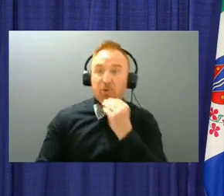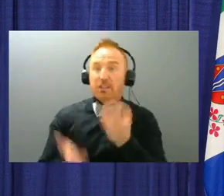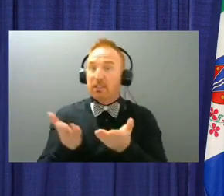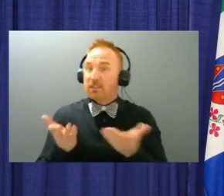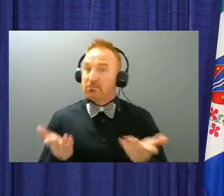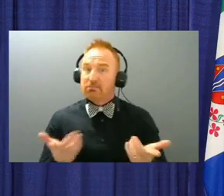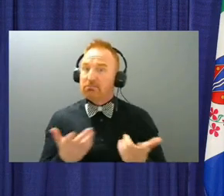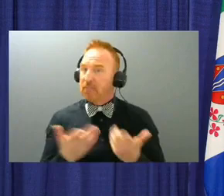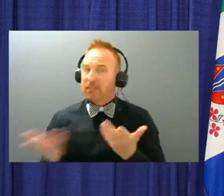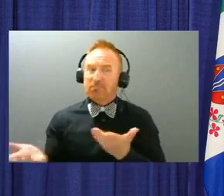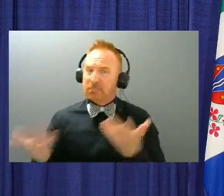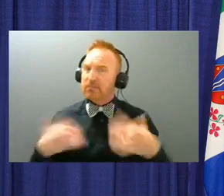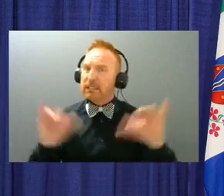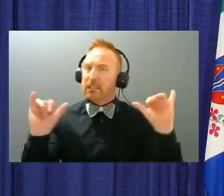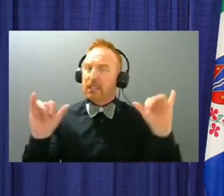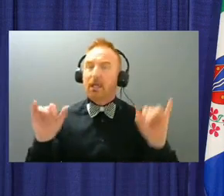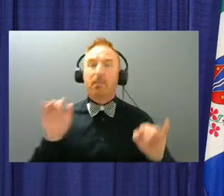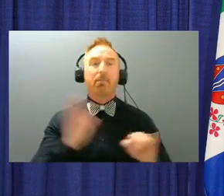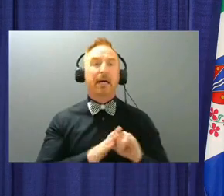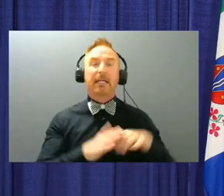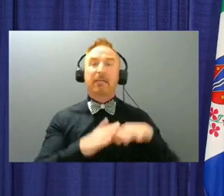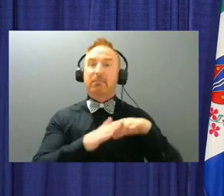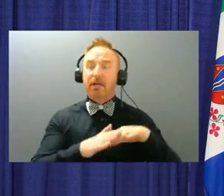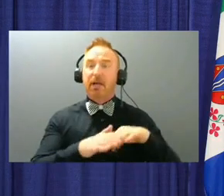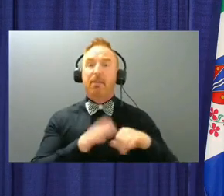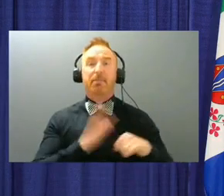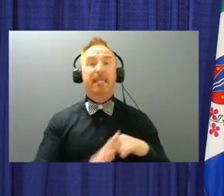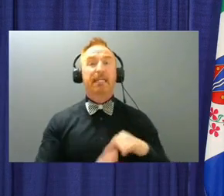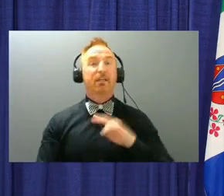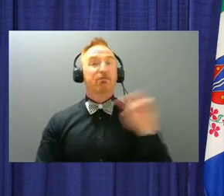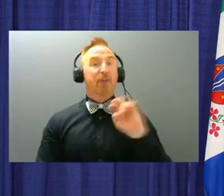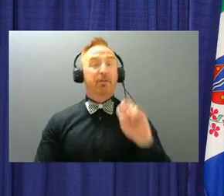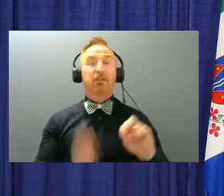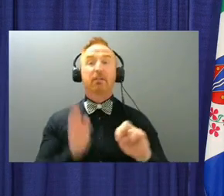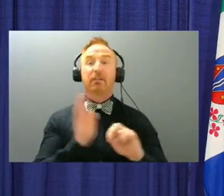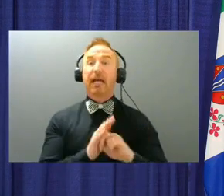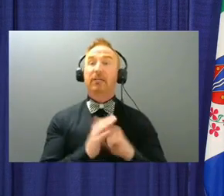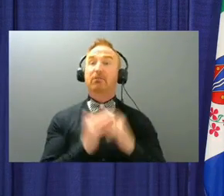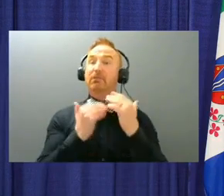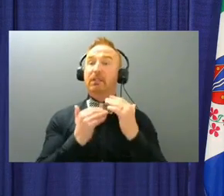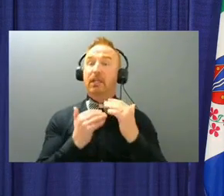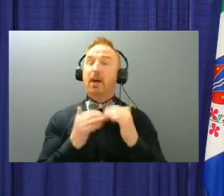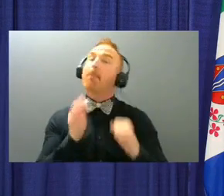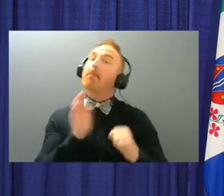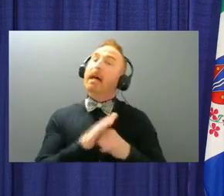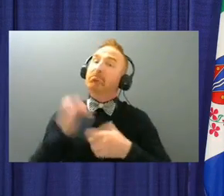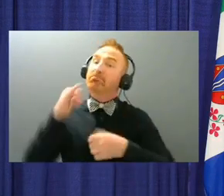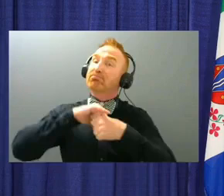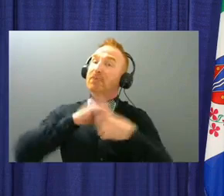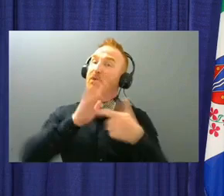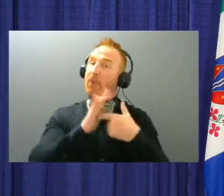But since the entry order was lifted, travel is no longer so restricted. But quarantine requirements